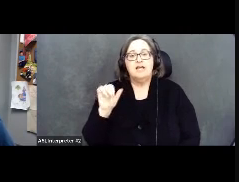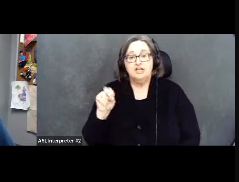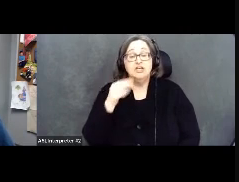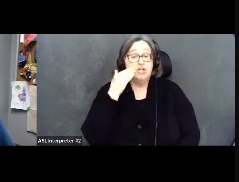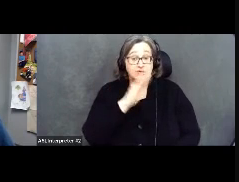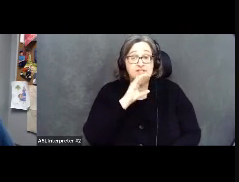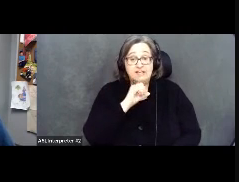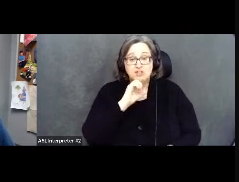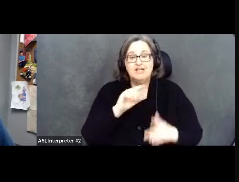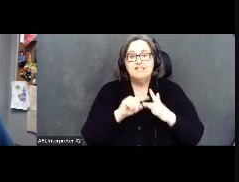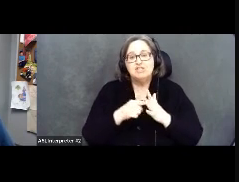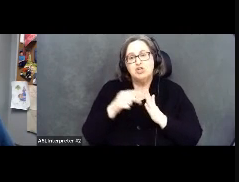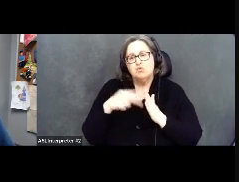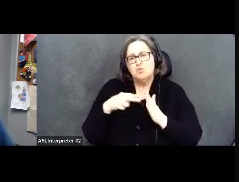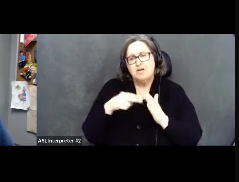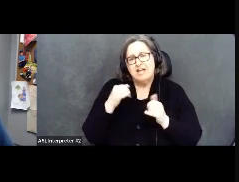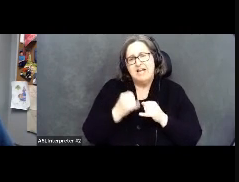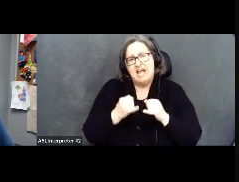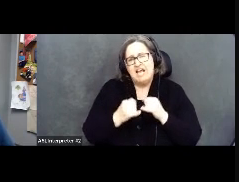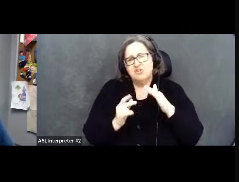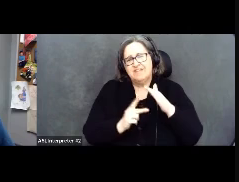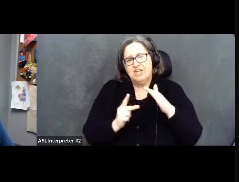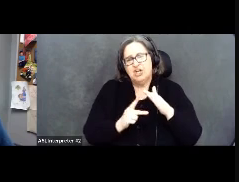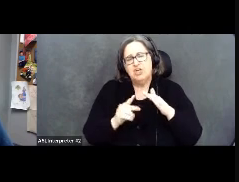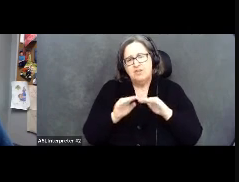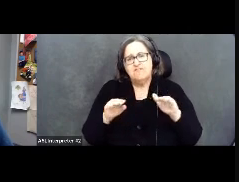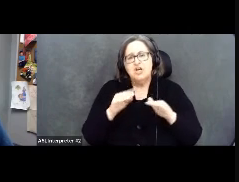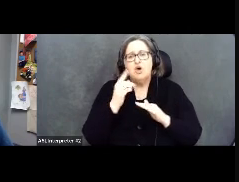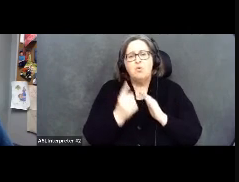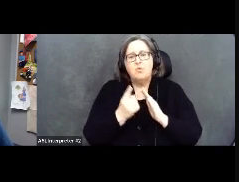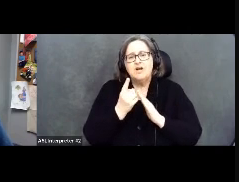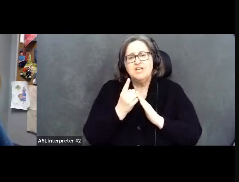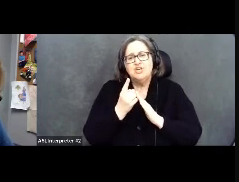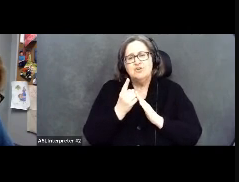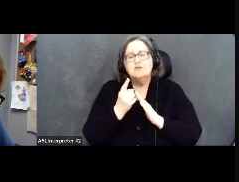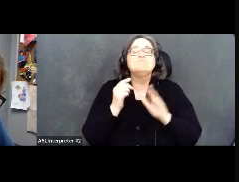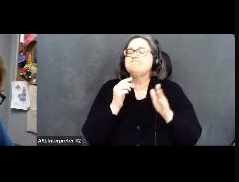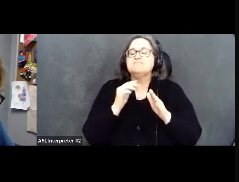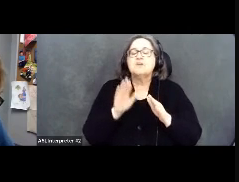to read in the end of kindergarten level. He is about a year and 1/2 behind. With Natalie